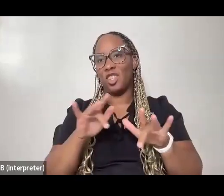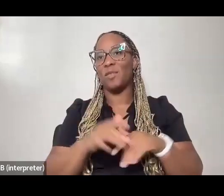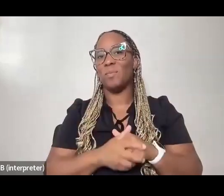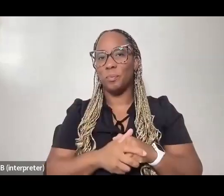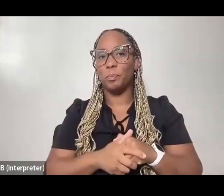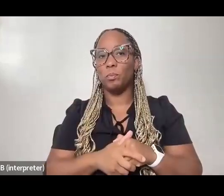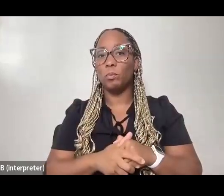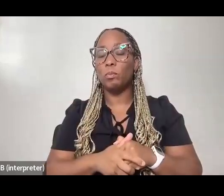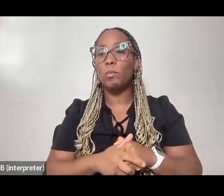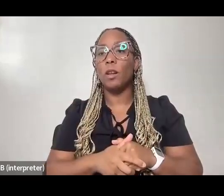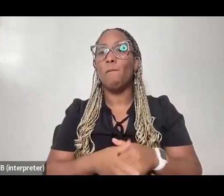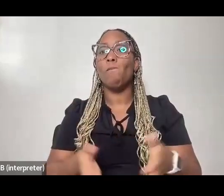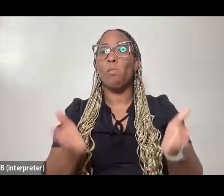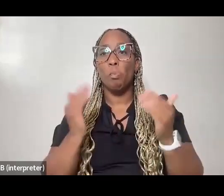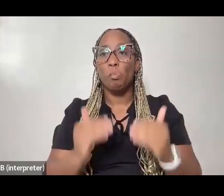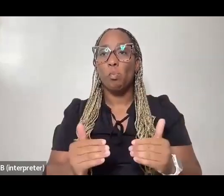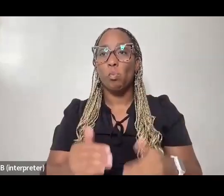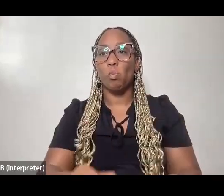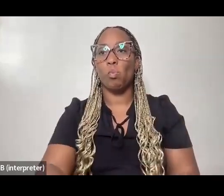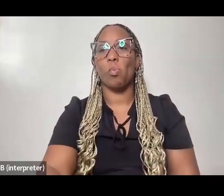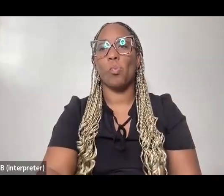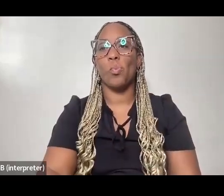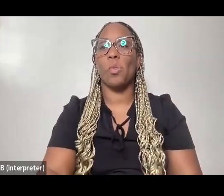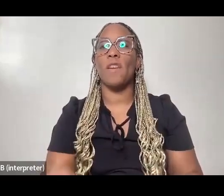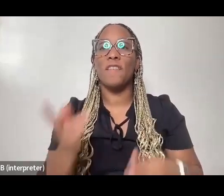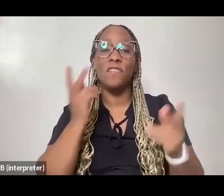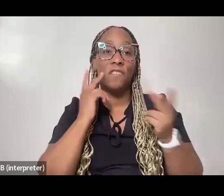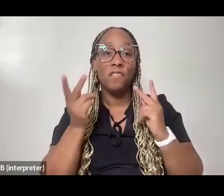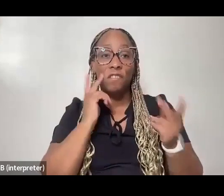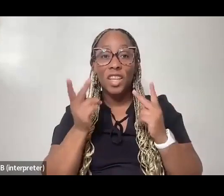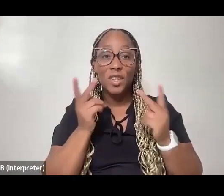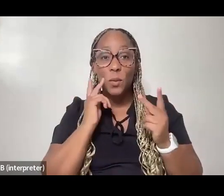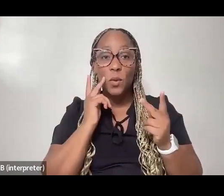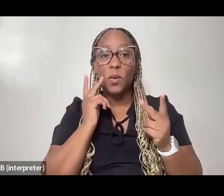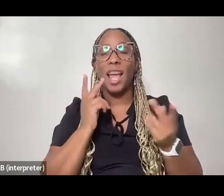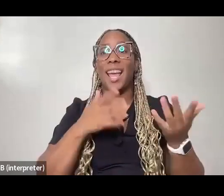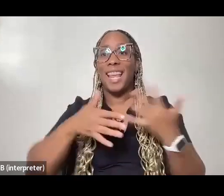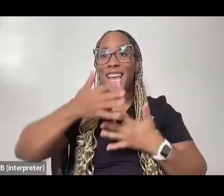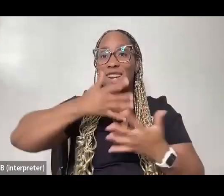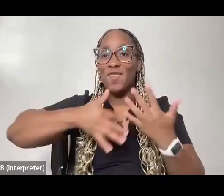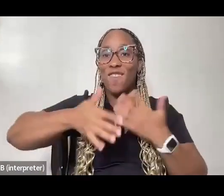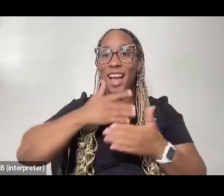All right, so visual and interactive considerations. What is the audience seeing, and how are they interacting with